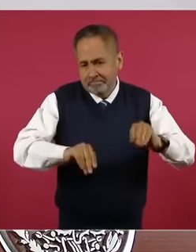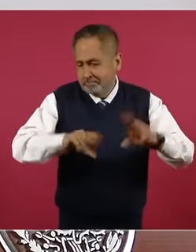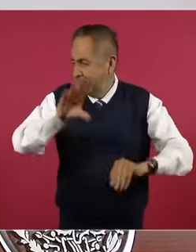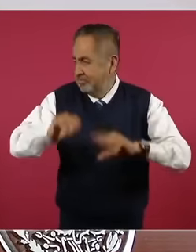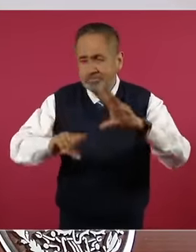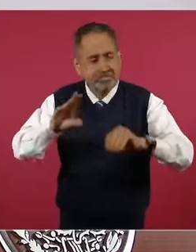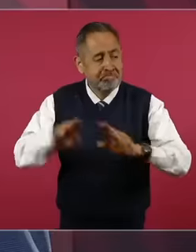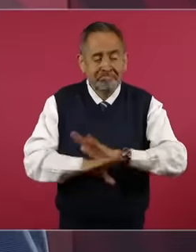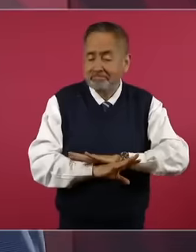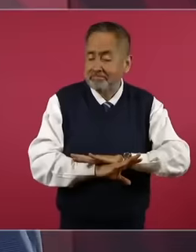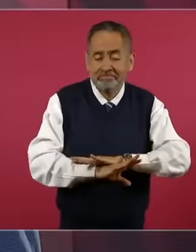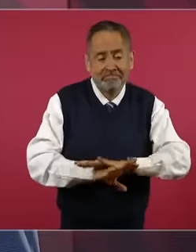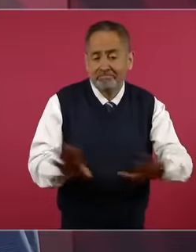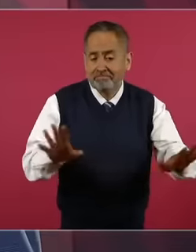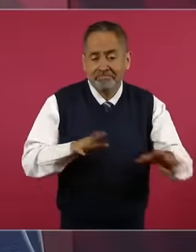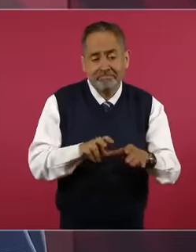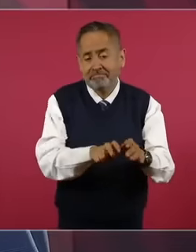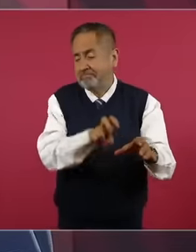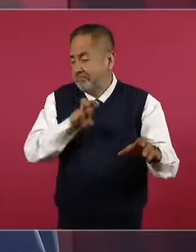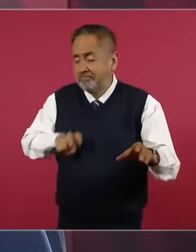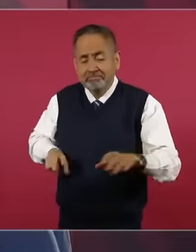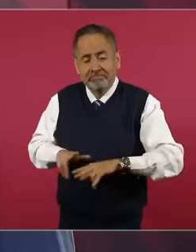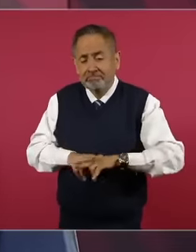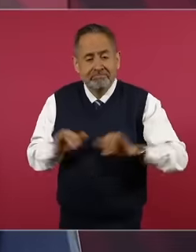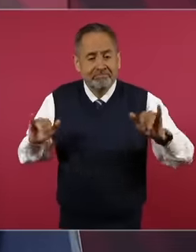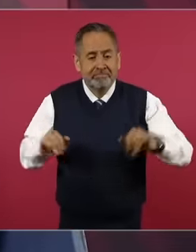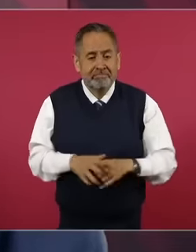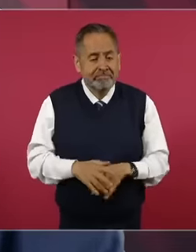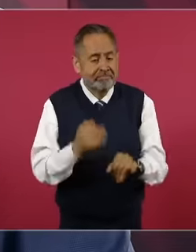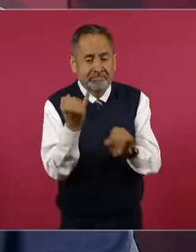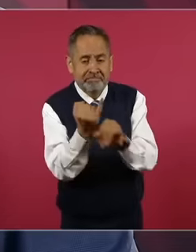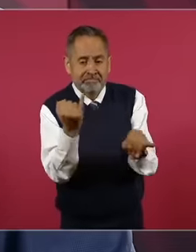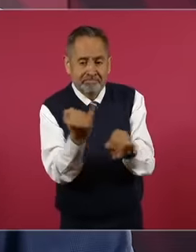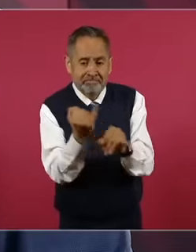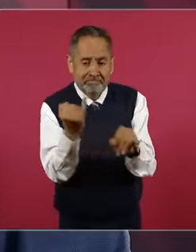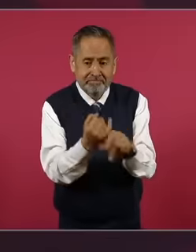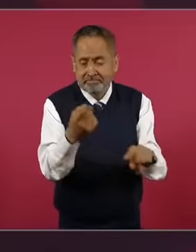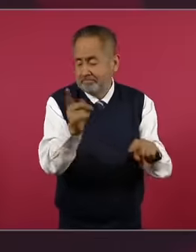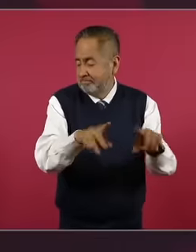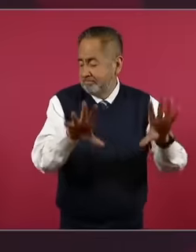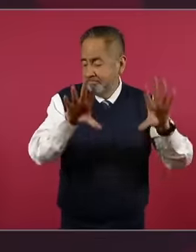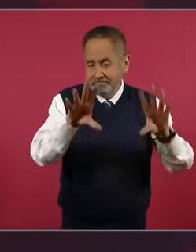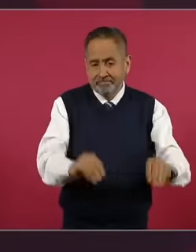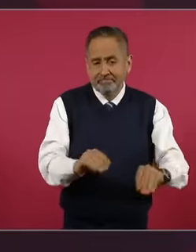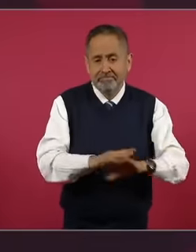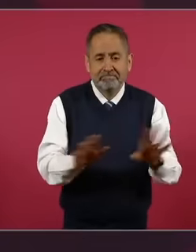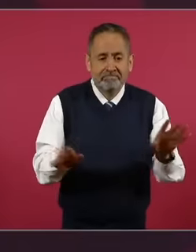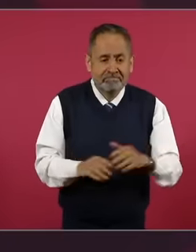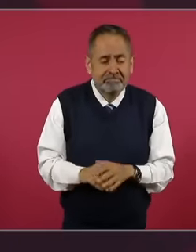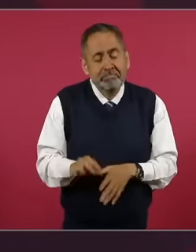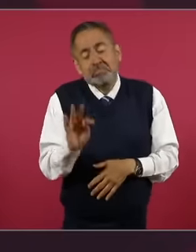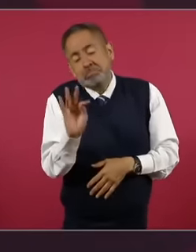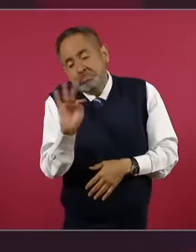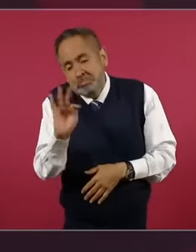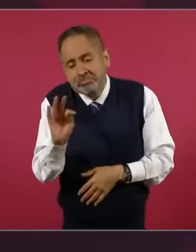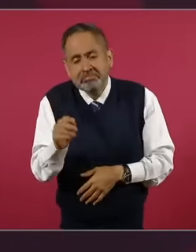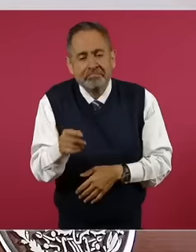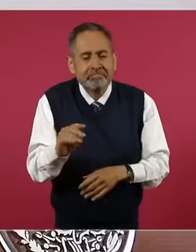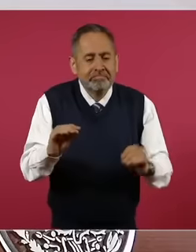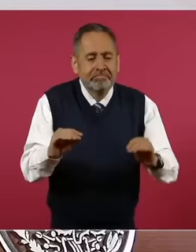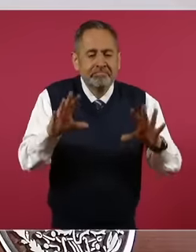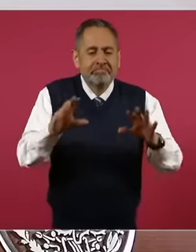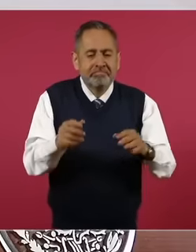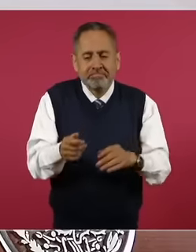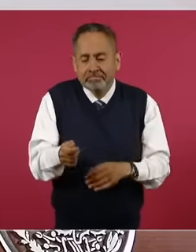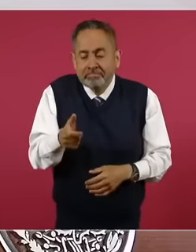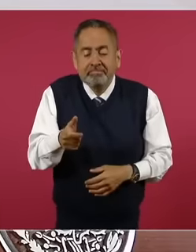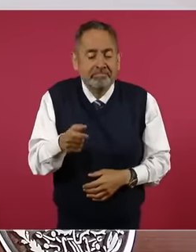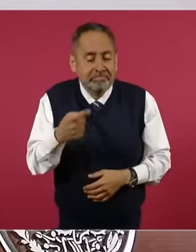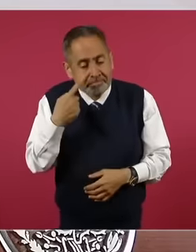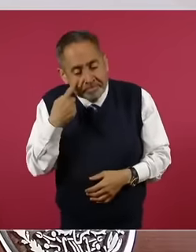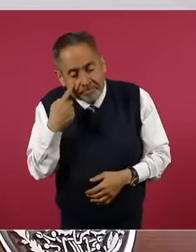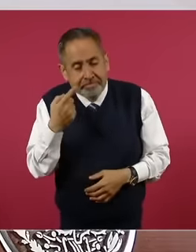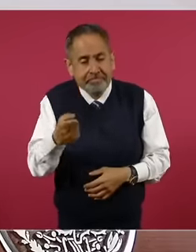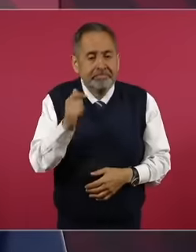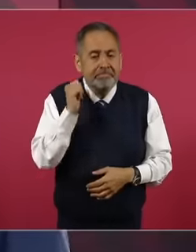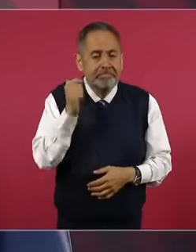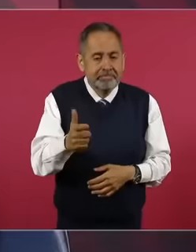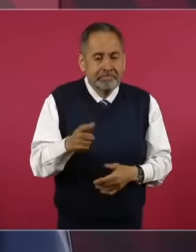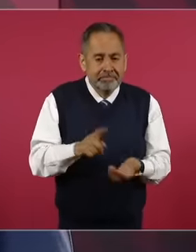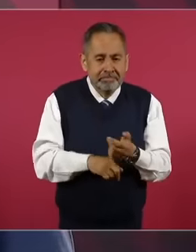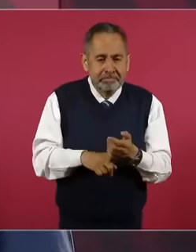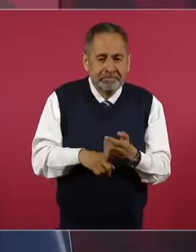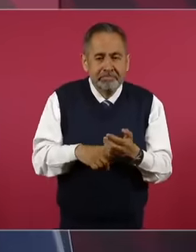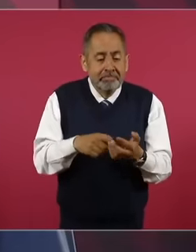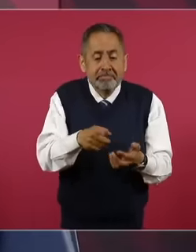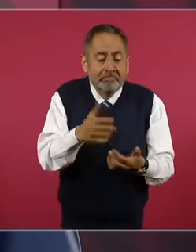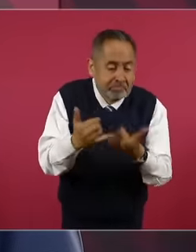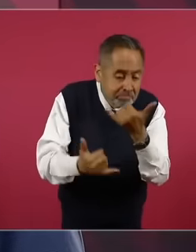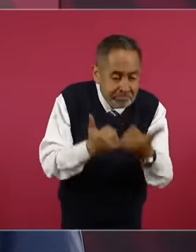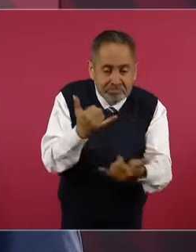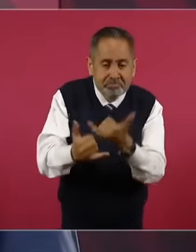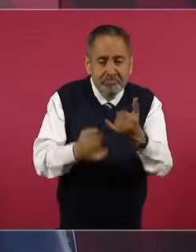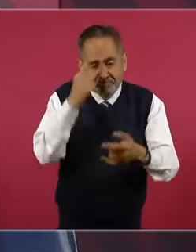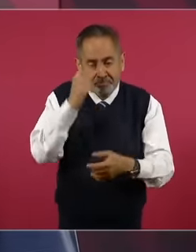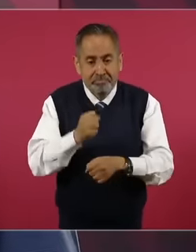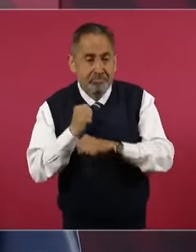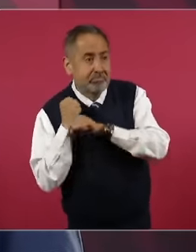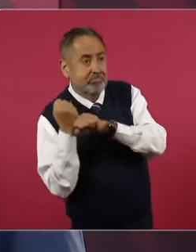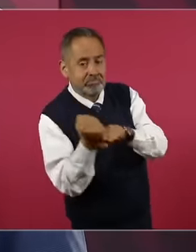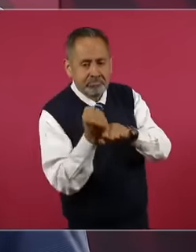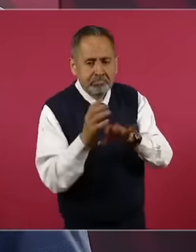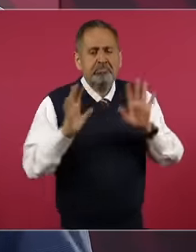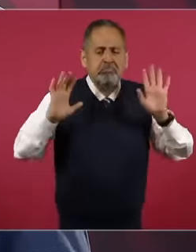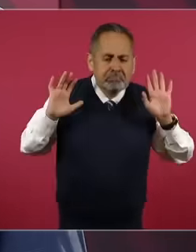and also the internet, if anything, I'm going to learn it for when there's a baseball game